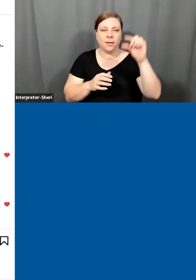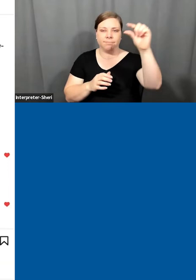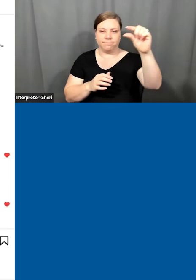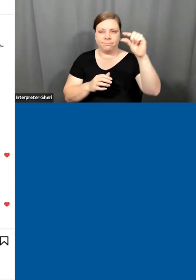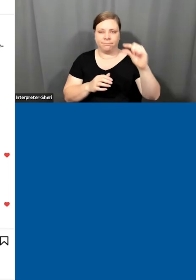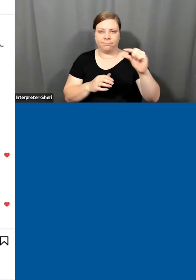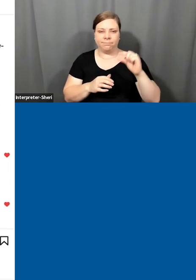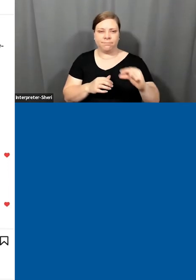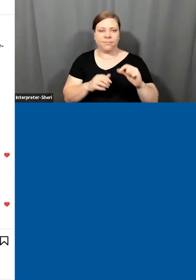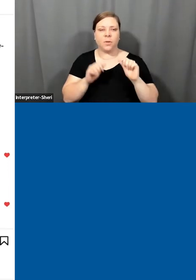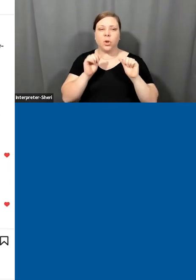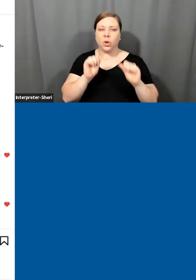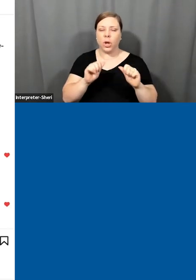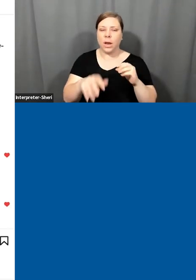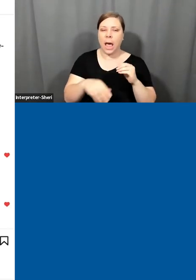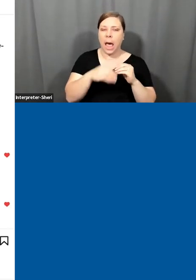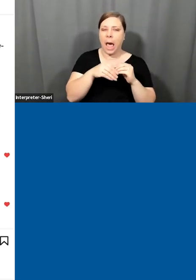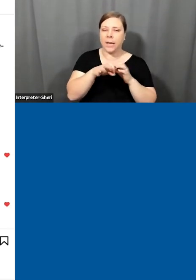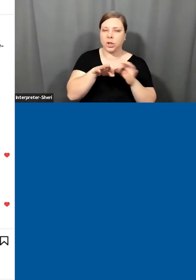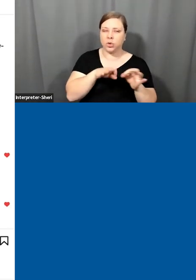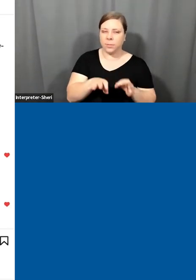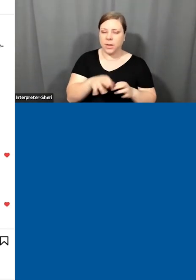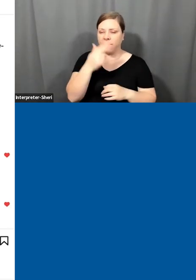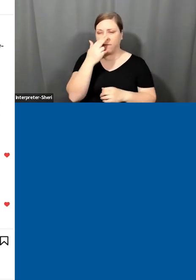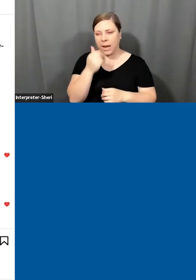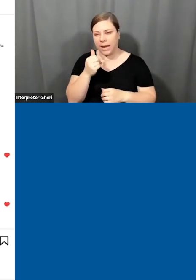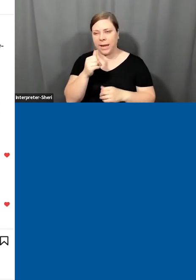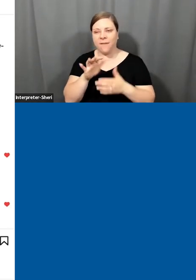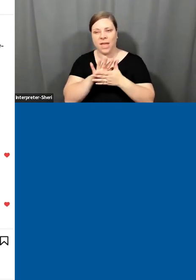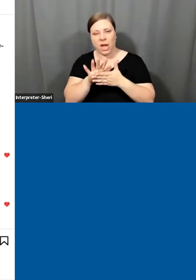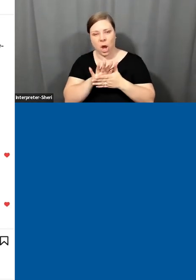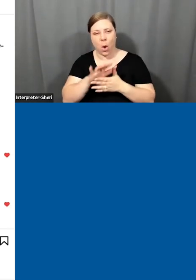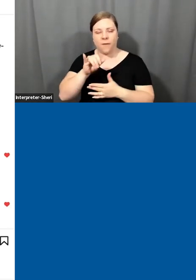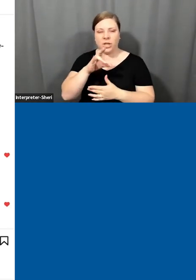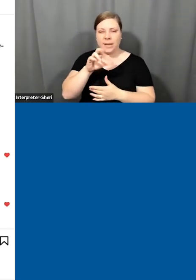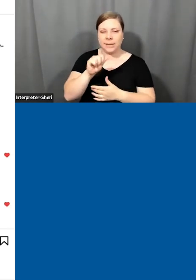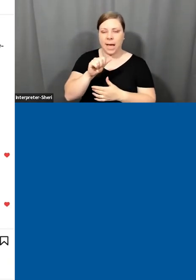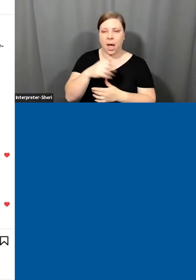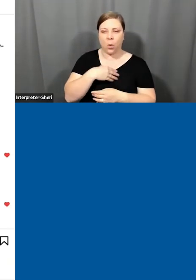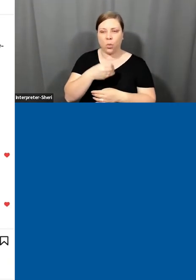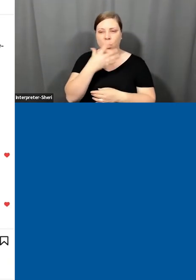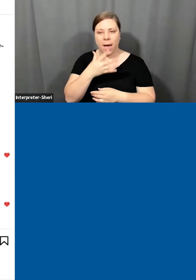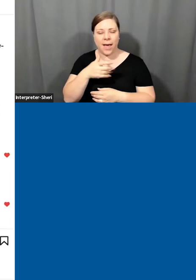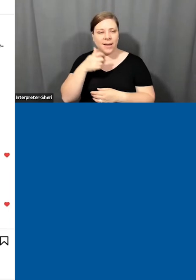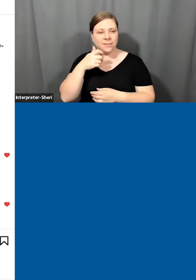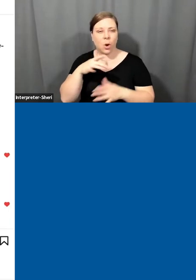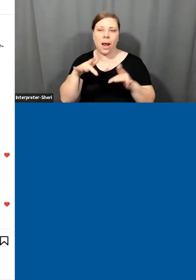a white disabled person sitting in a wheelchair with short brown hair, glasses, light olive skin, and green eyes,